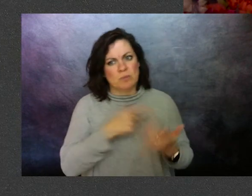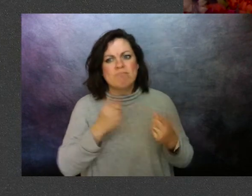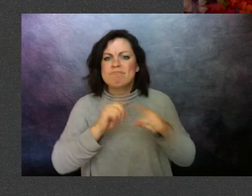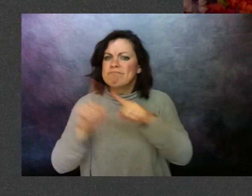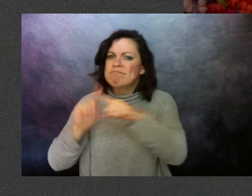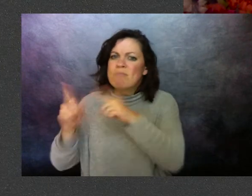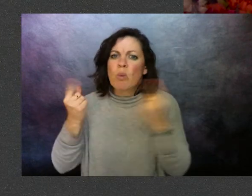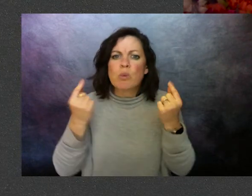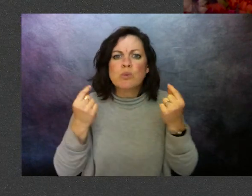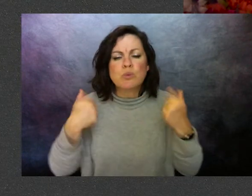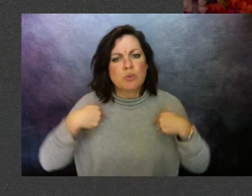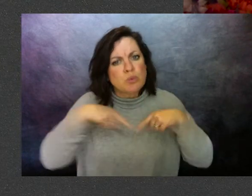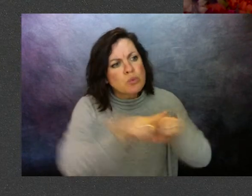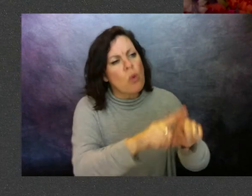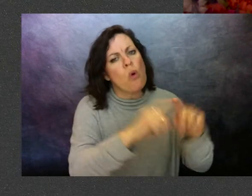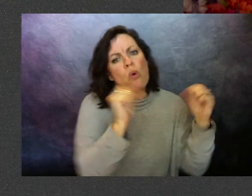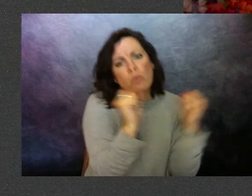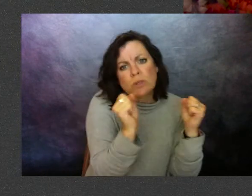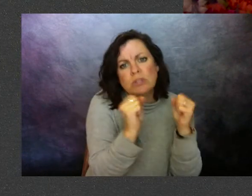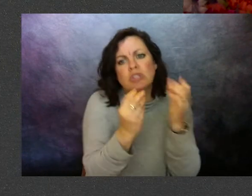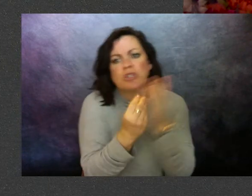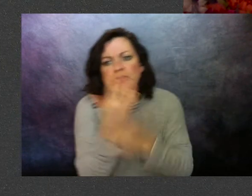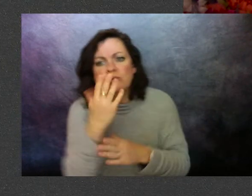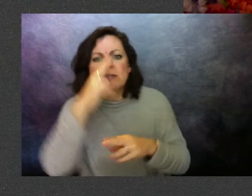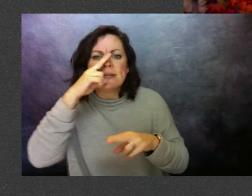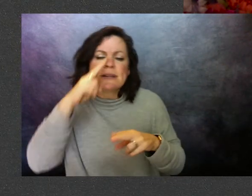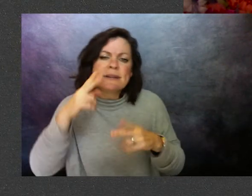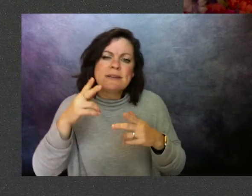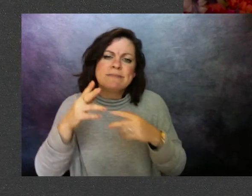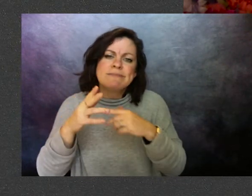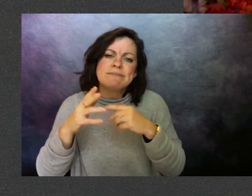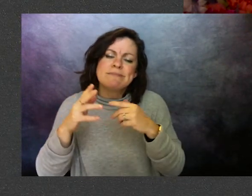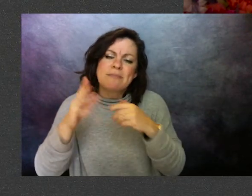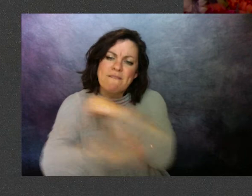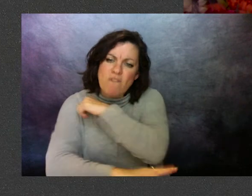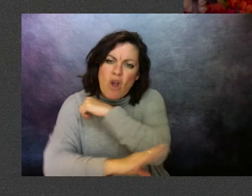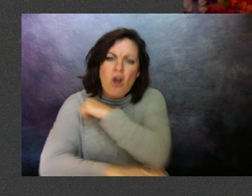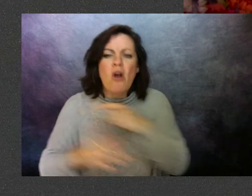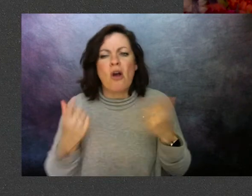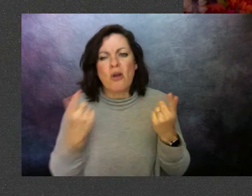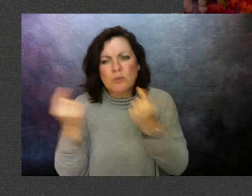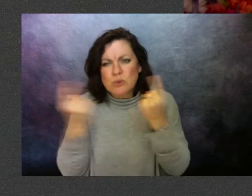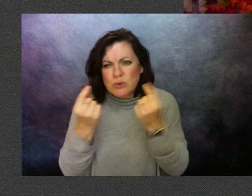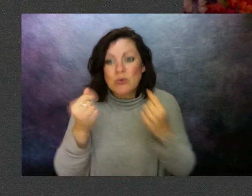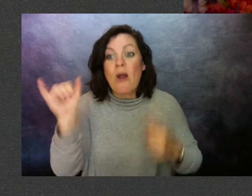that you can do during the seasons and I hope that you have a ton of fun when you get to go on your own leaf hunt